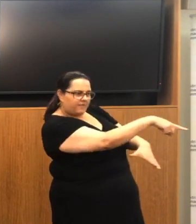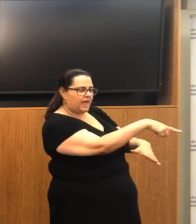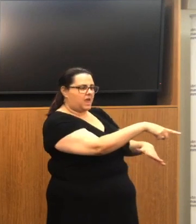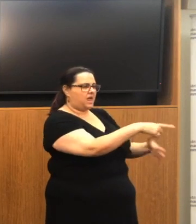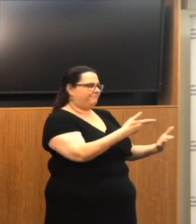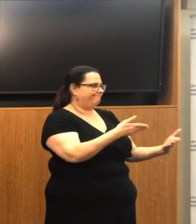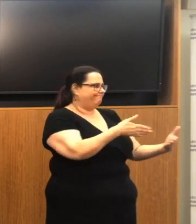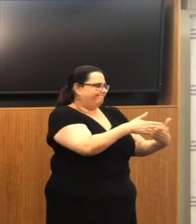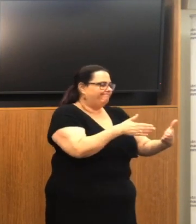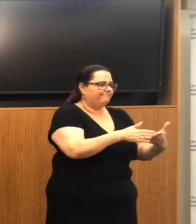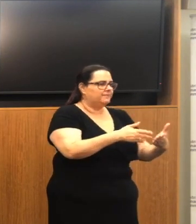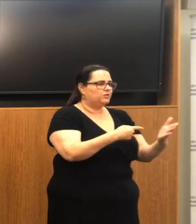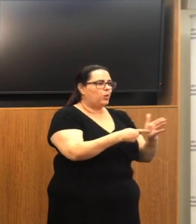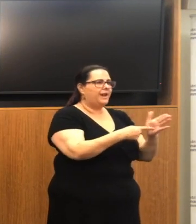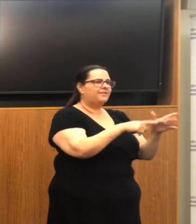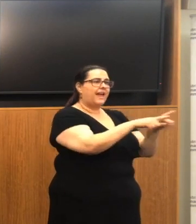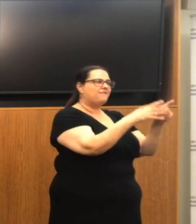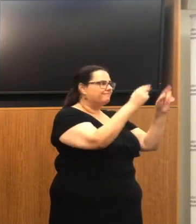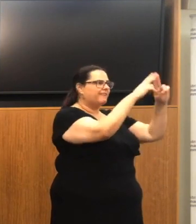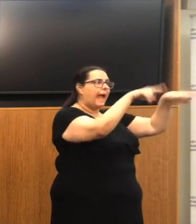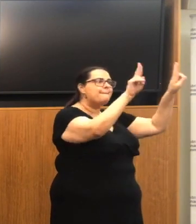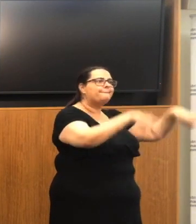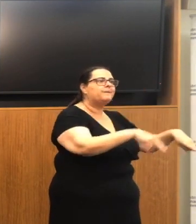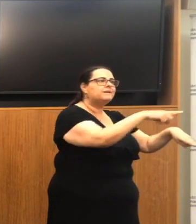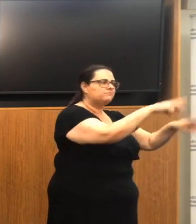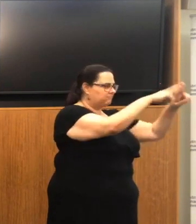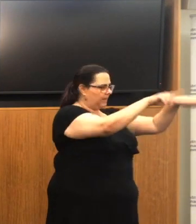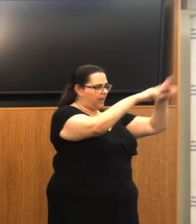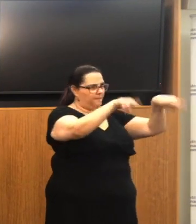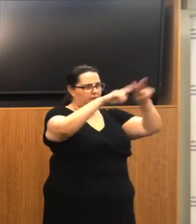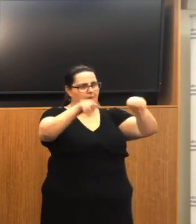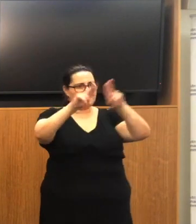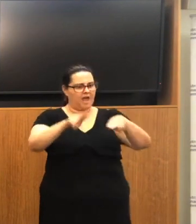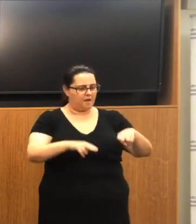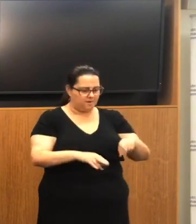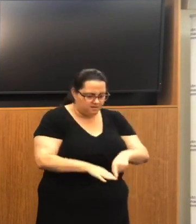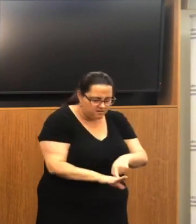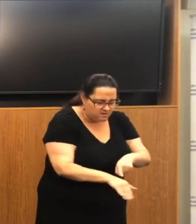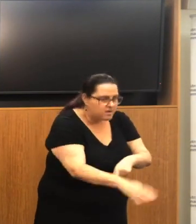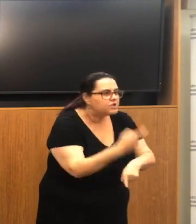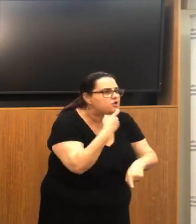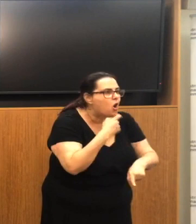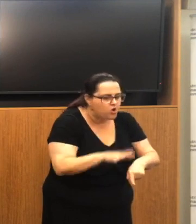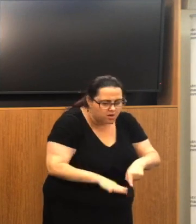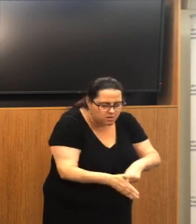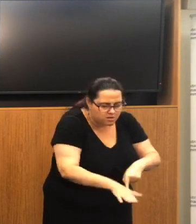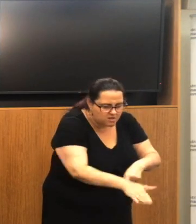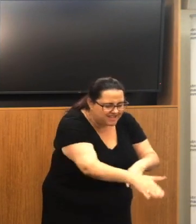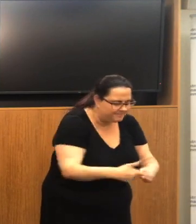You're gonna be thrown into a camp where the ground was all gravel and you cannot actually move around.